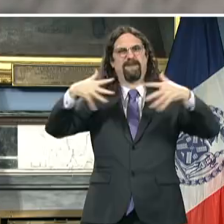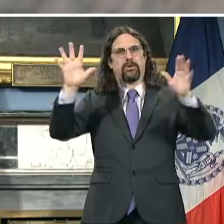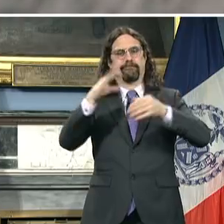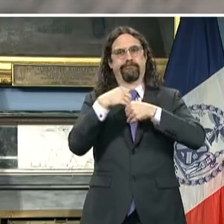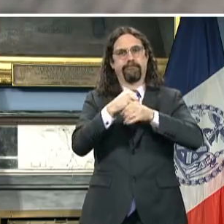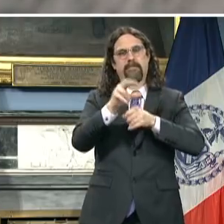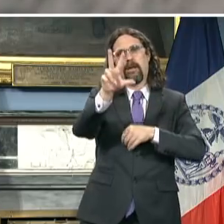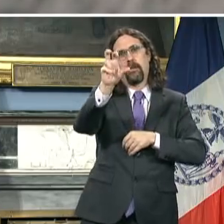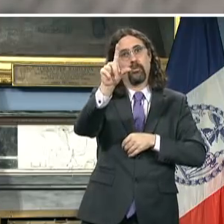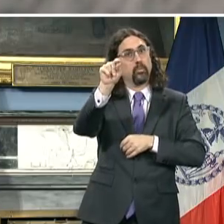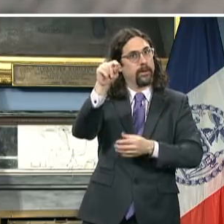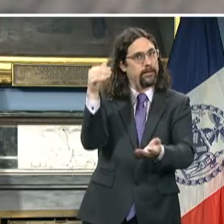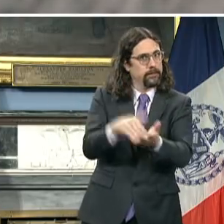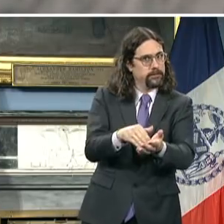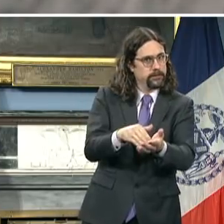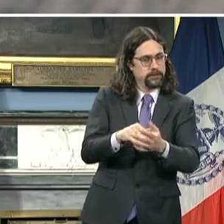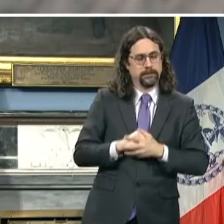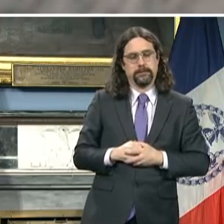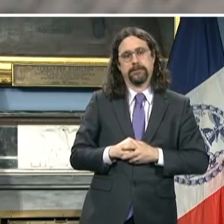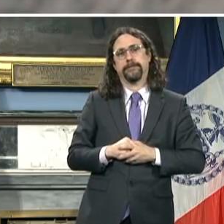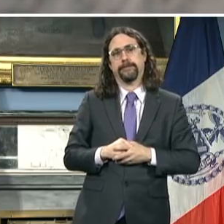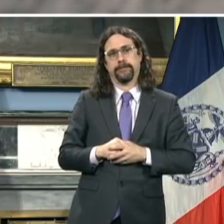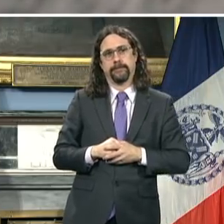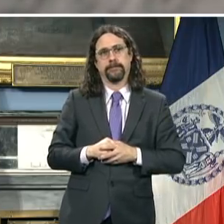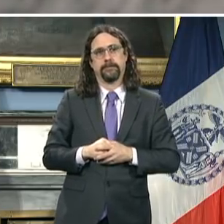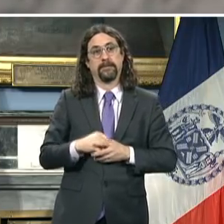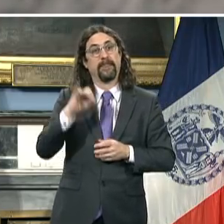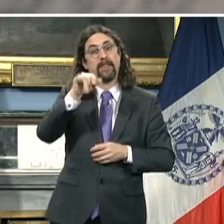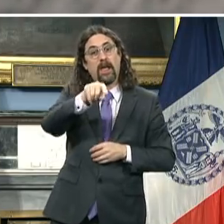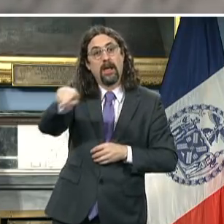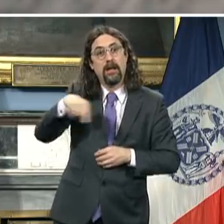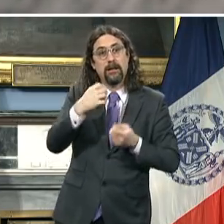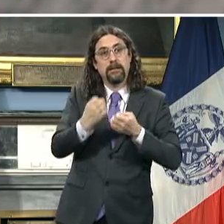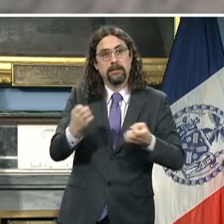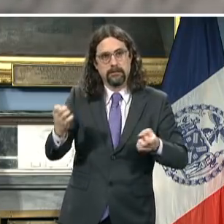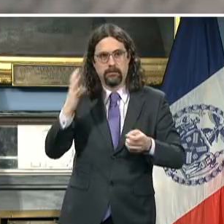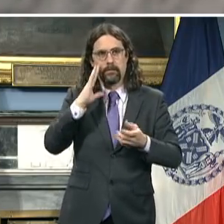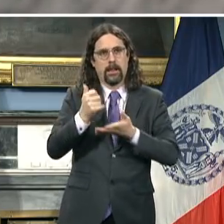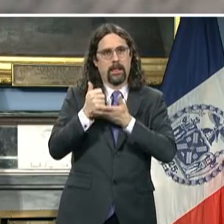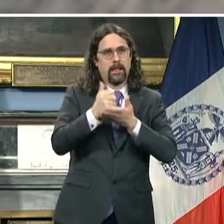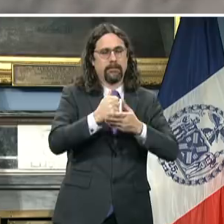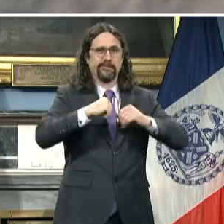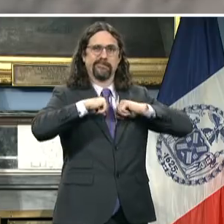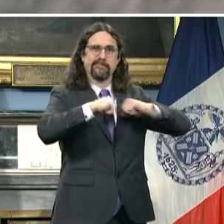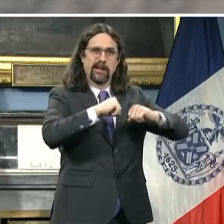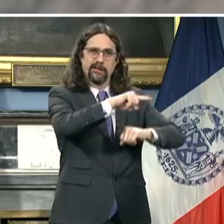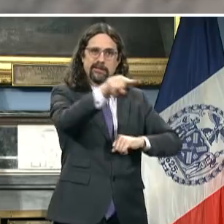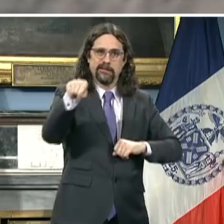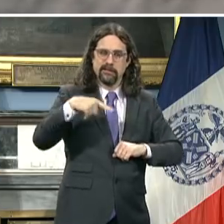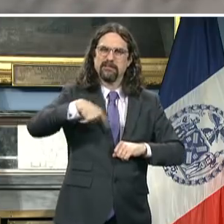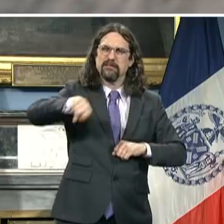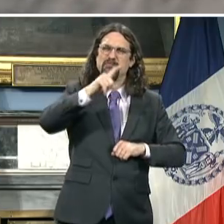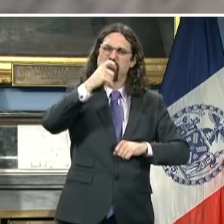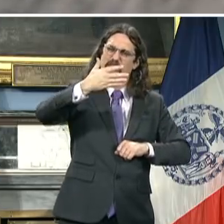AMAZING CIBONTRUTOIN TO TH ISEFFORT. AND IT PROTECTS